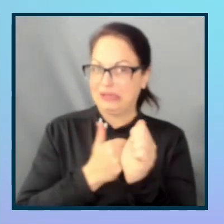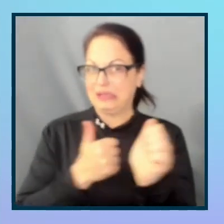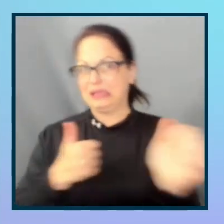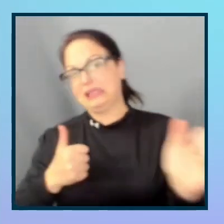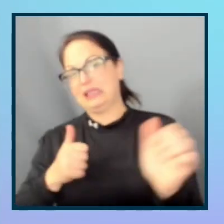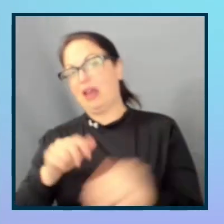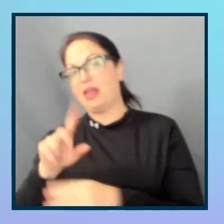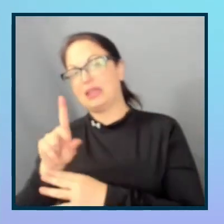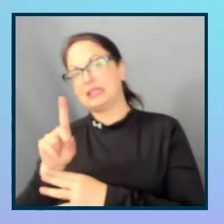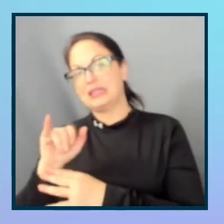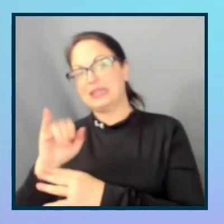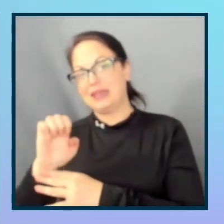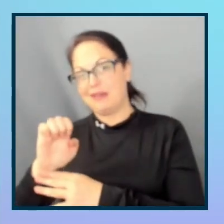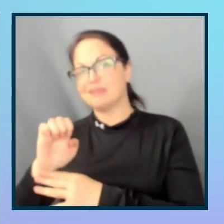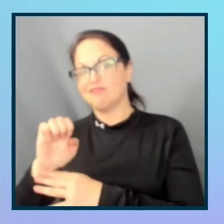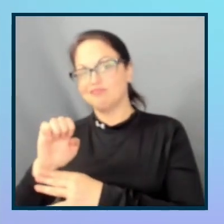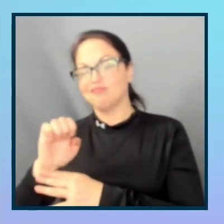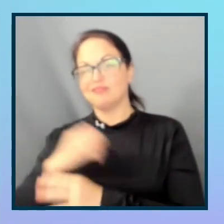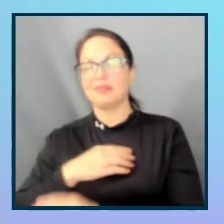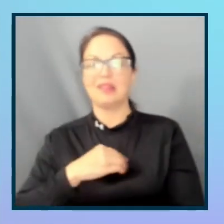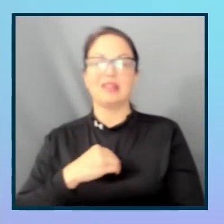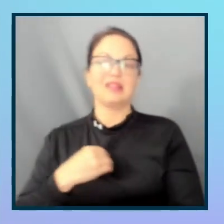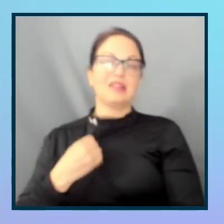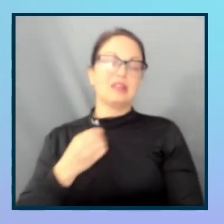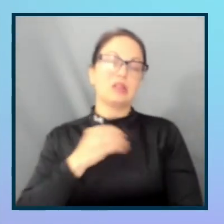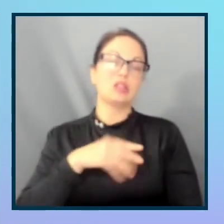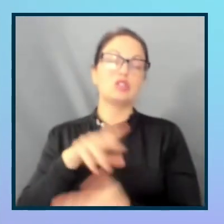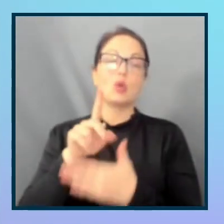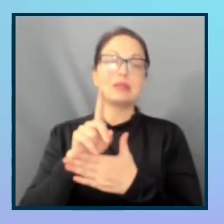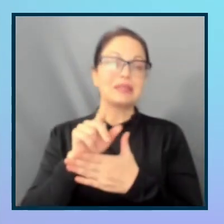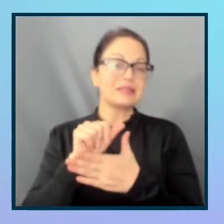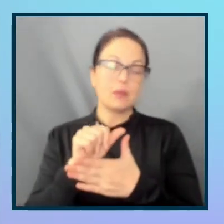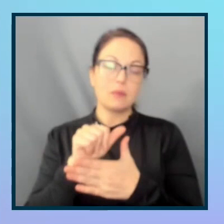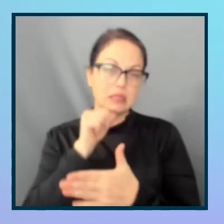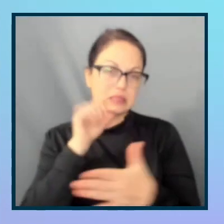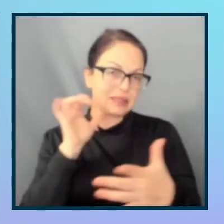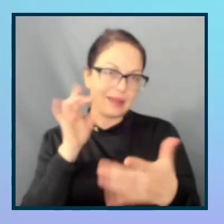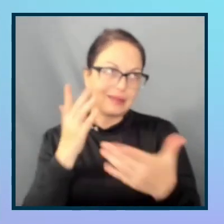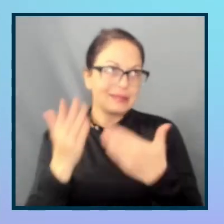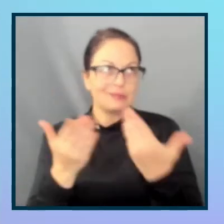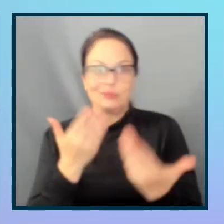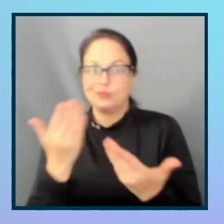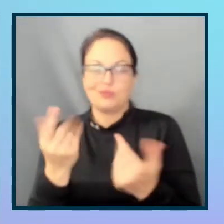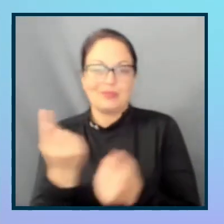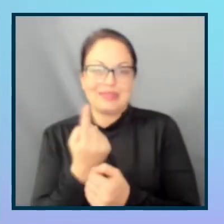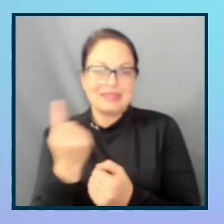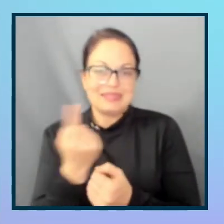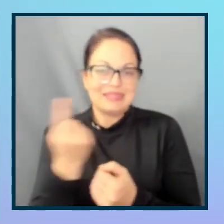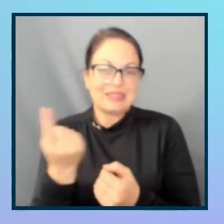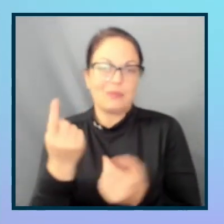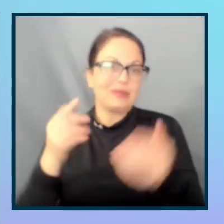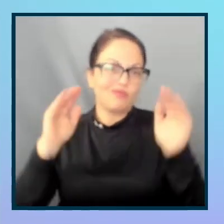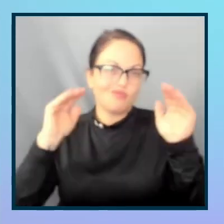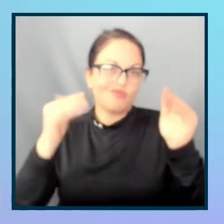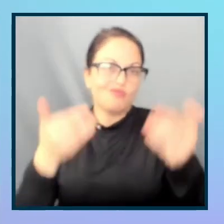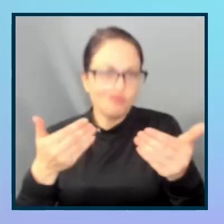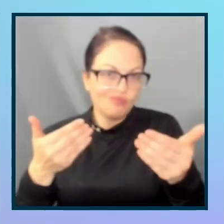So disability hasn't been on Financial Services' radar at all from a DEI perspective.